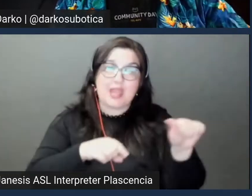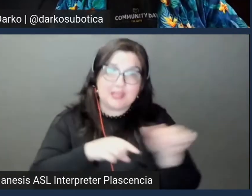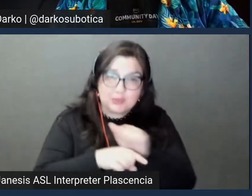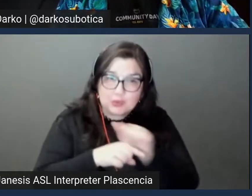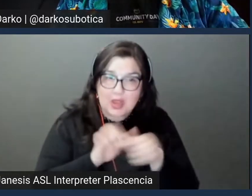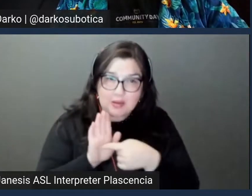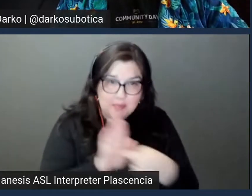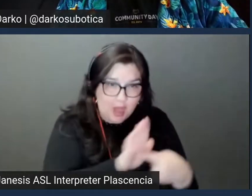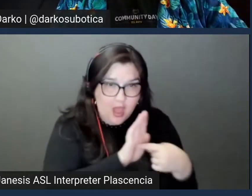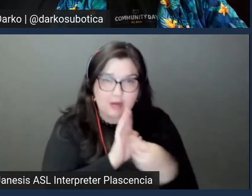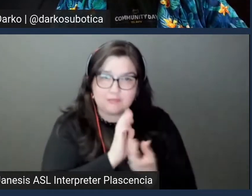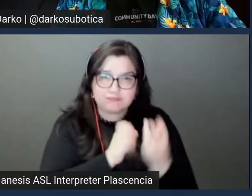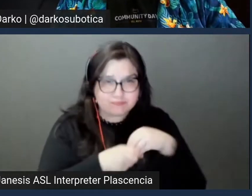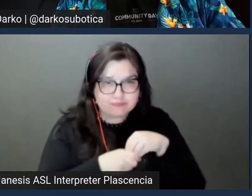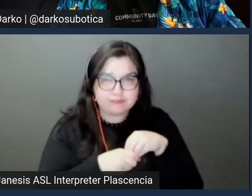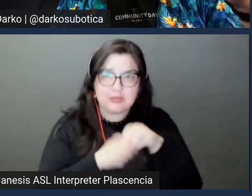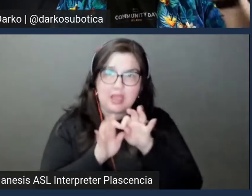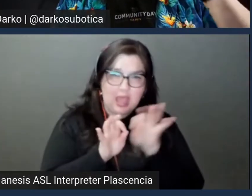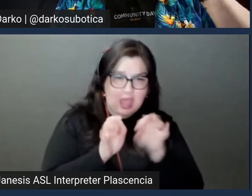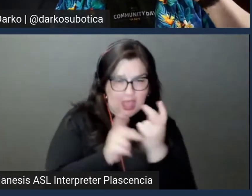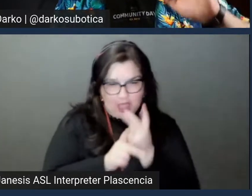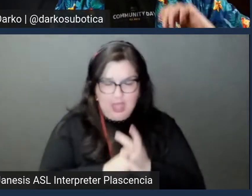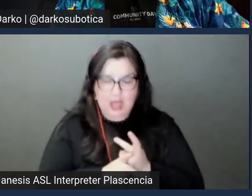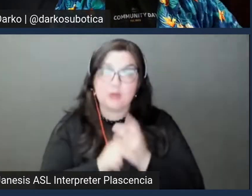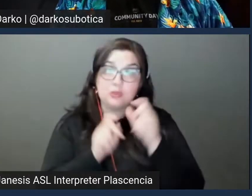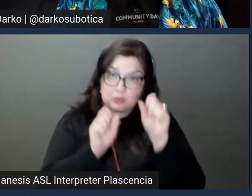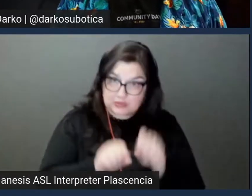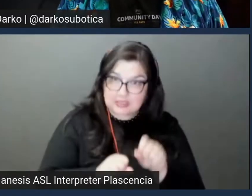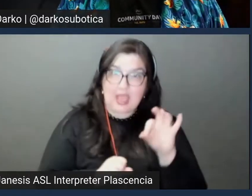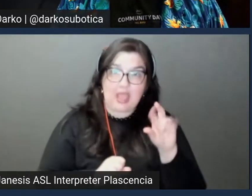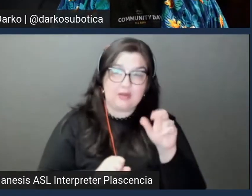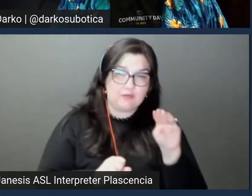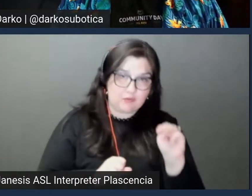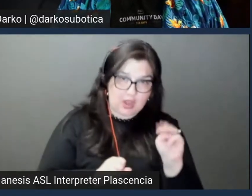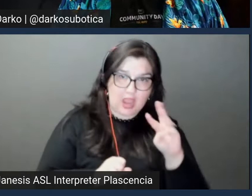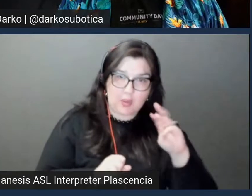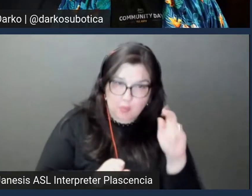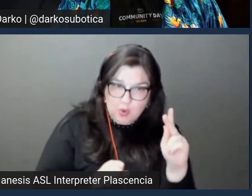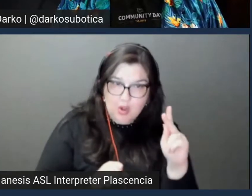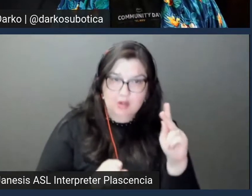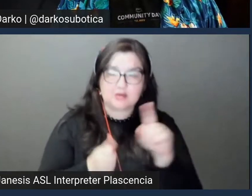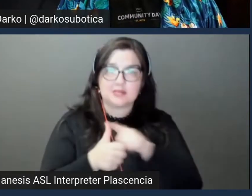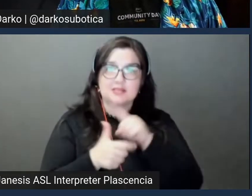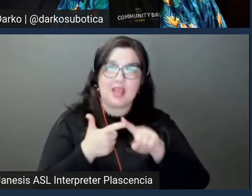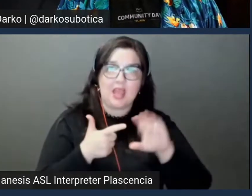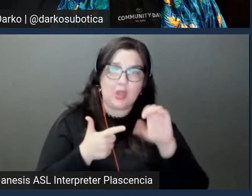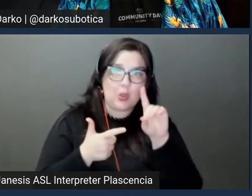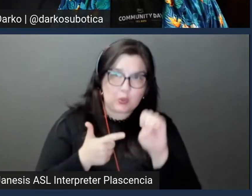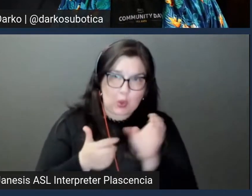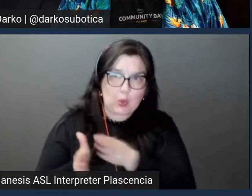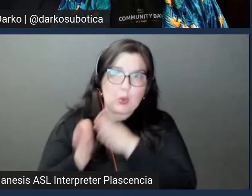also like bring your own frameworks, code and train. But Neo is something you may not be familiar with.